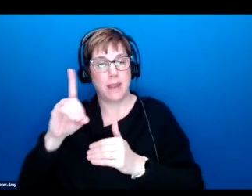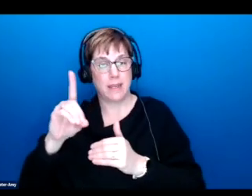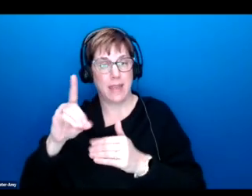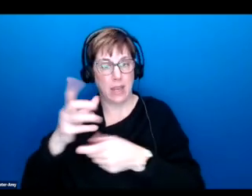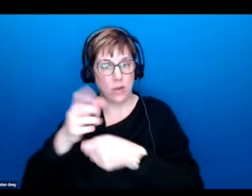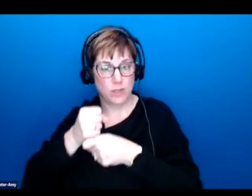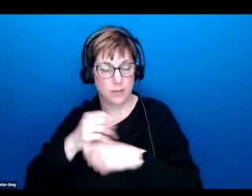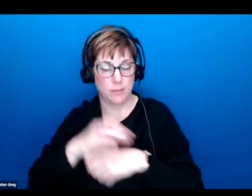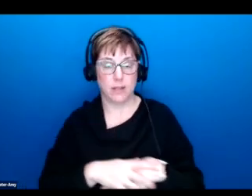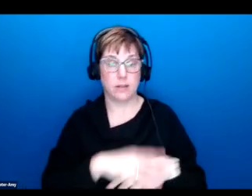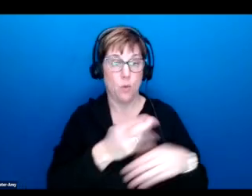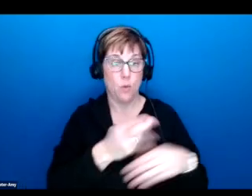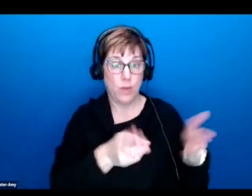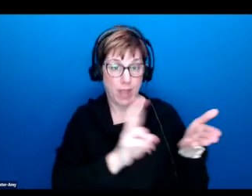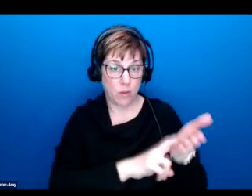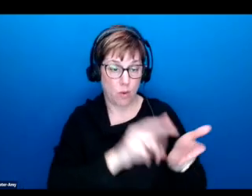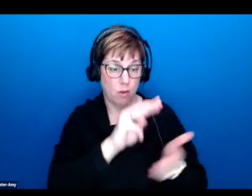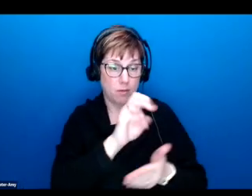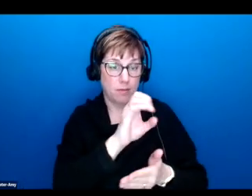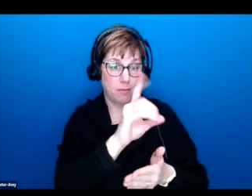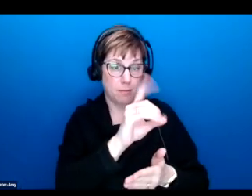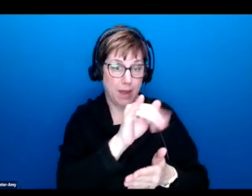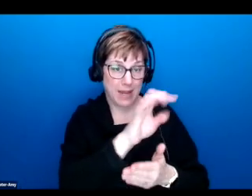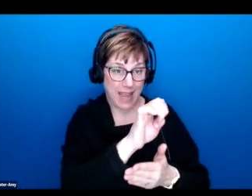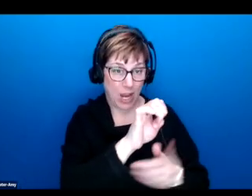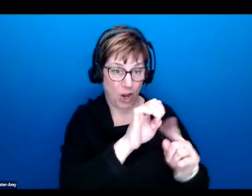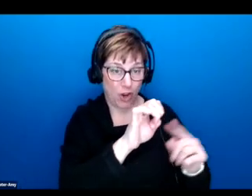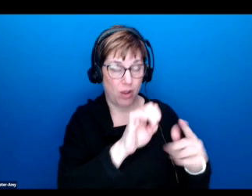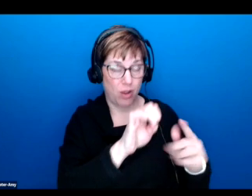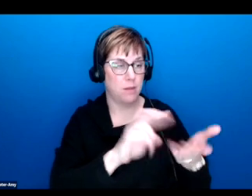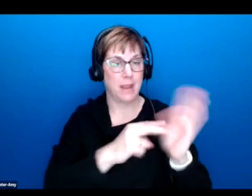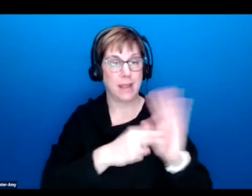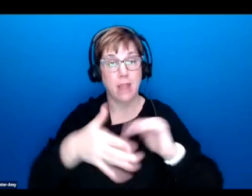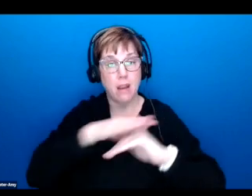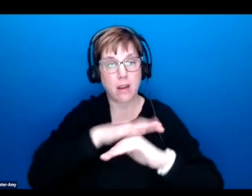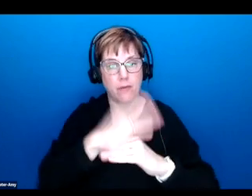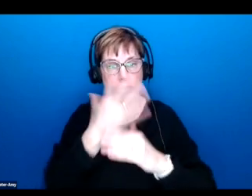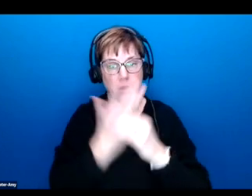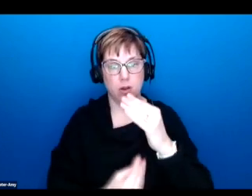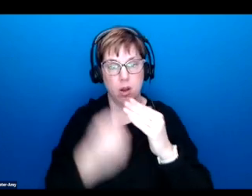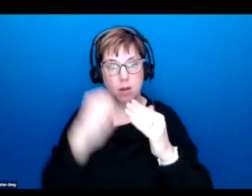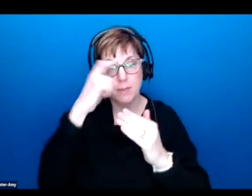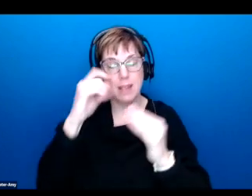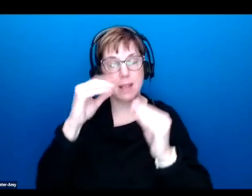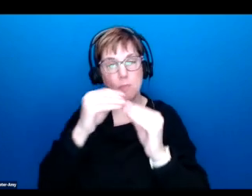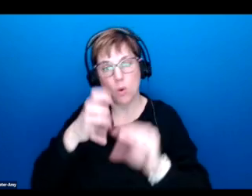they often lose their Medicaid coverage because of these more stringent thresholds.